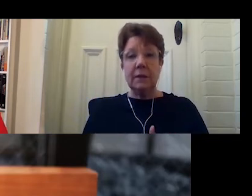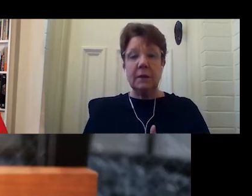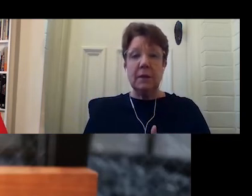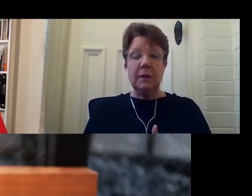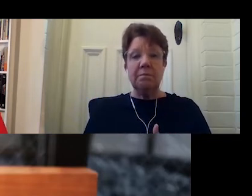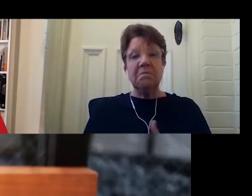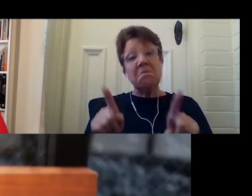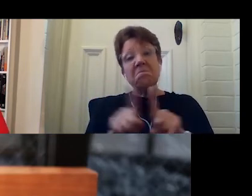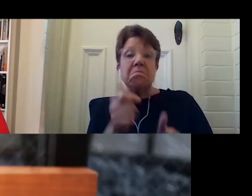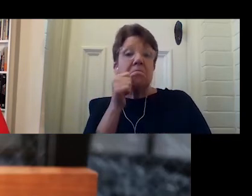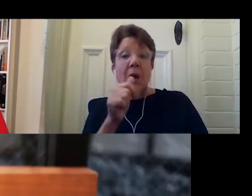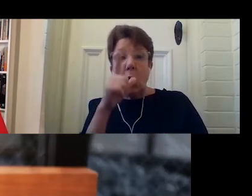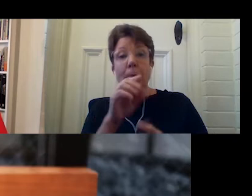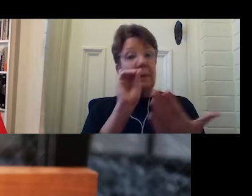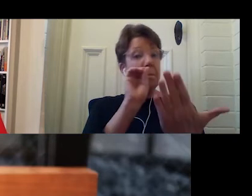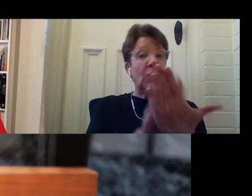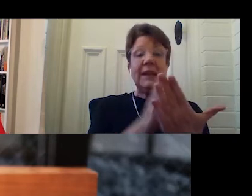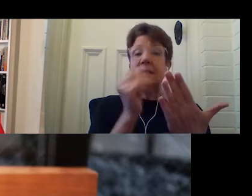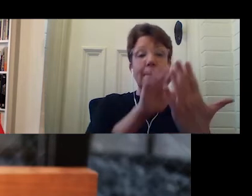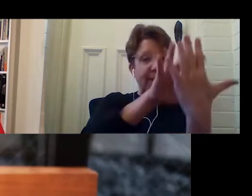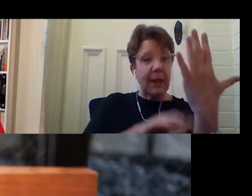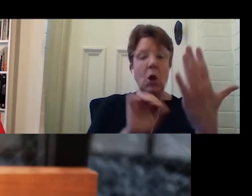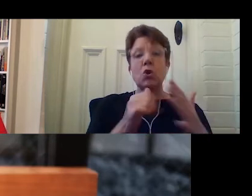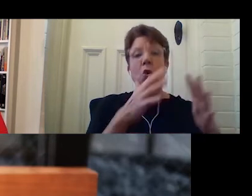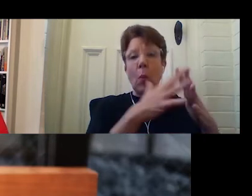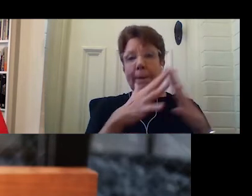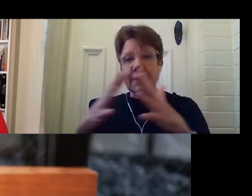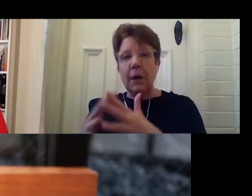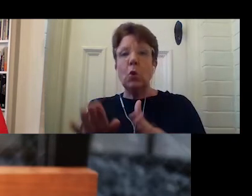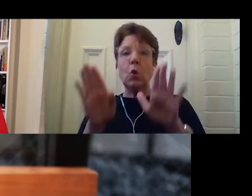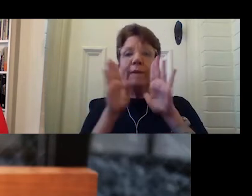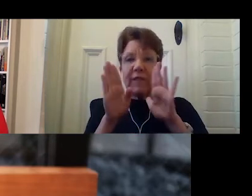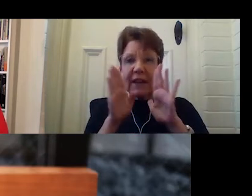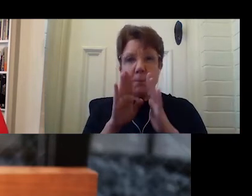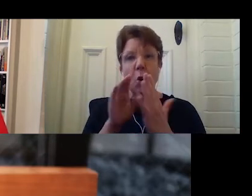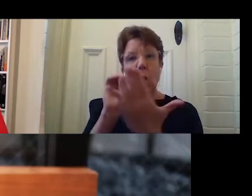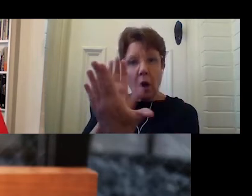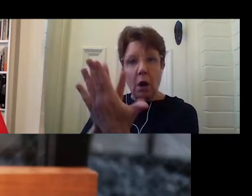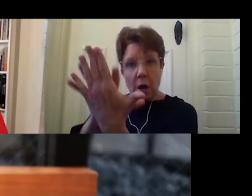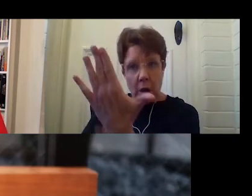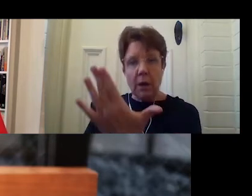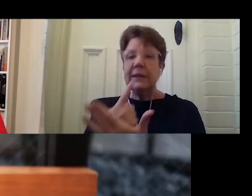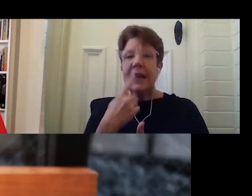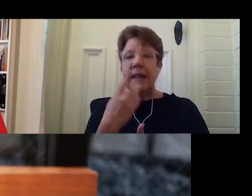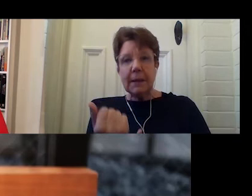statement on your website or on your Facebook page, or simply acknowledging what's happening when you're communicating